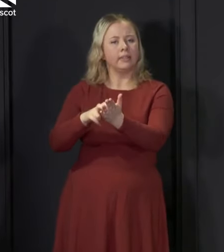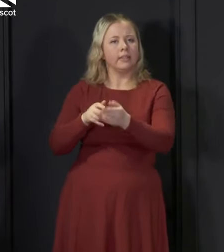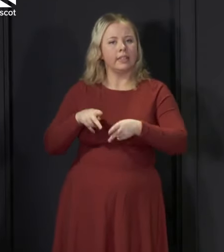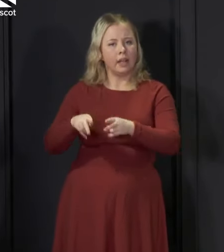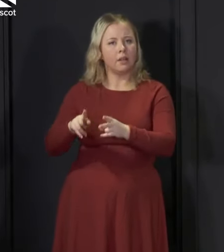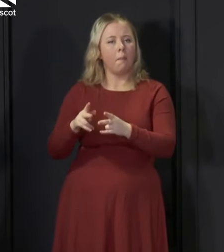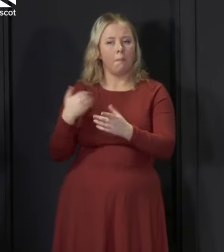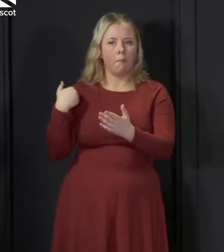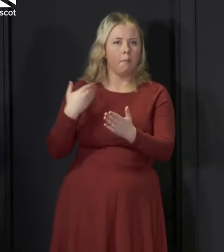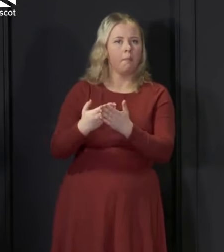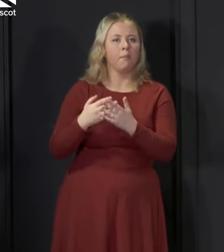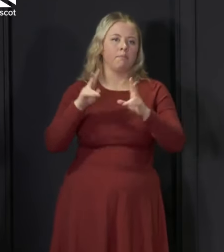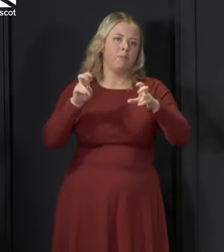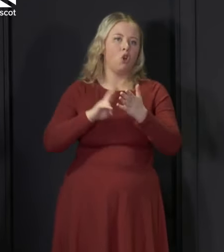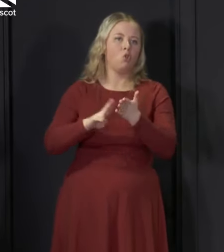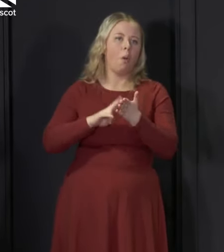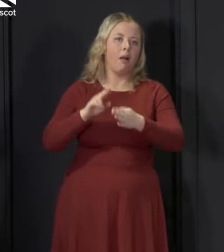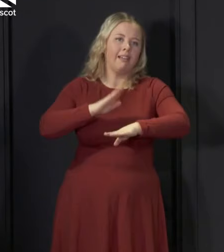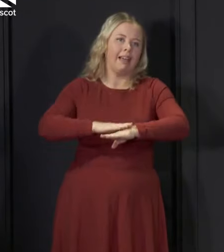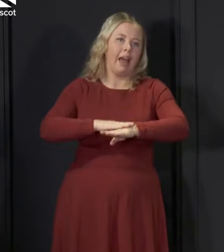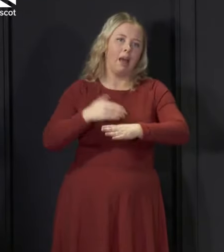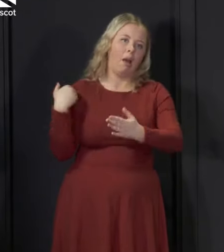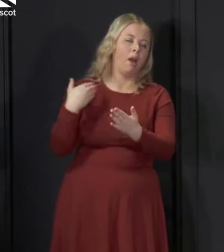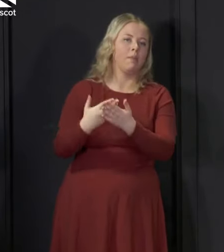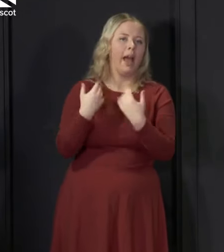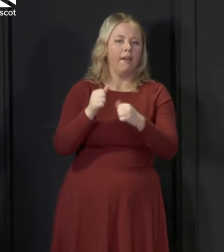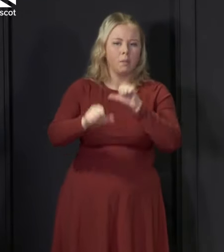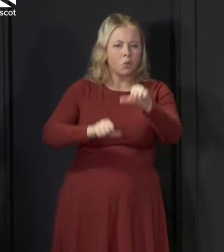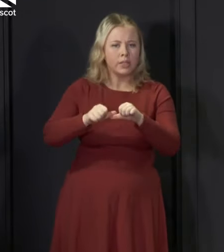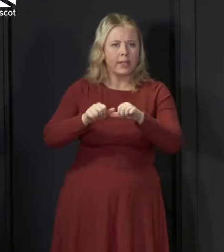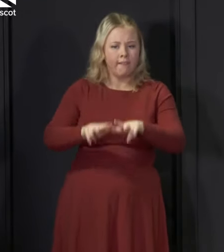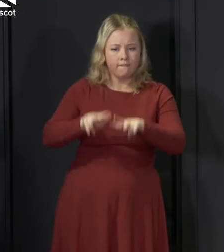well as at this this a process where they validate and check through a sampling process